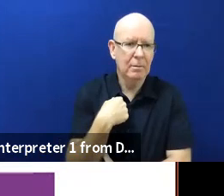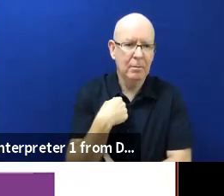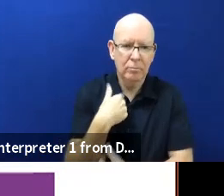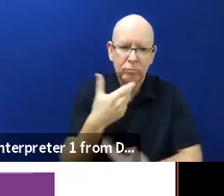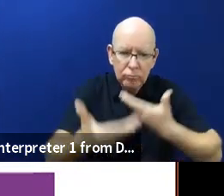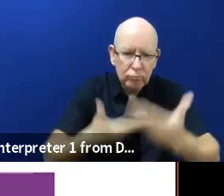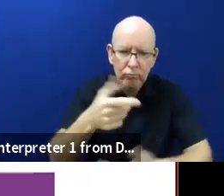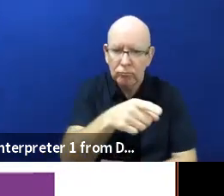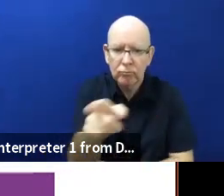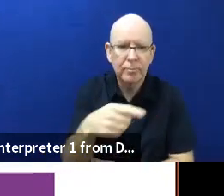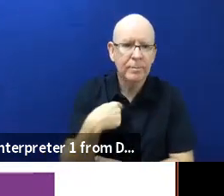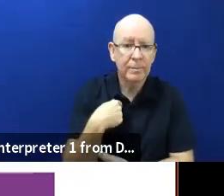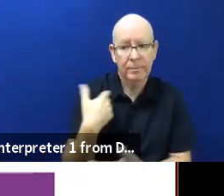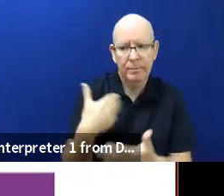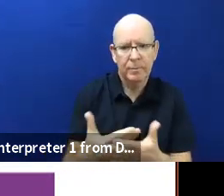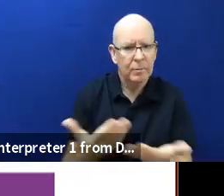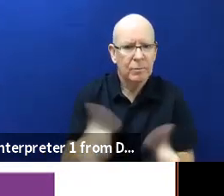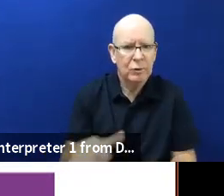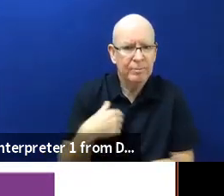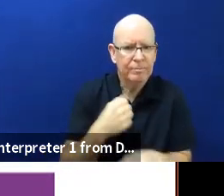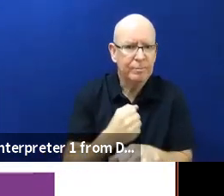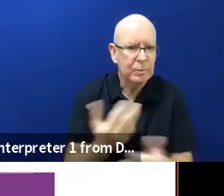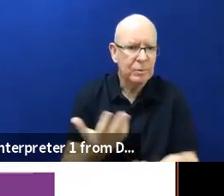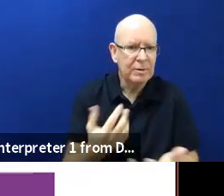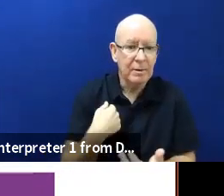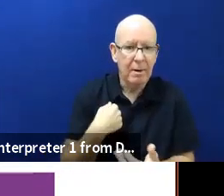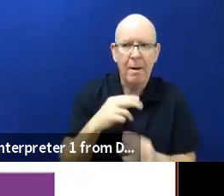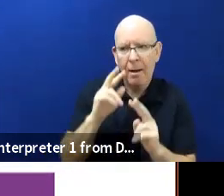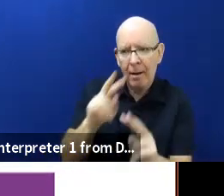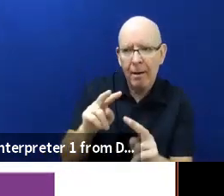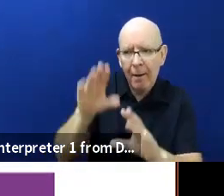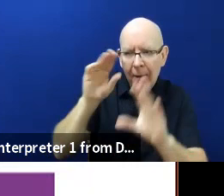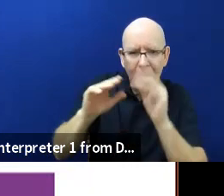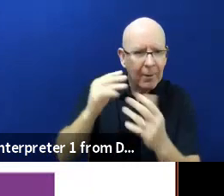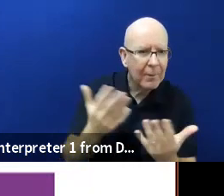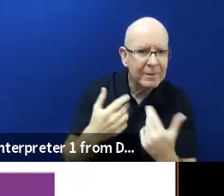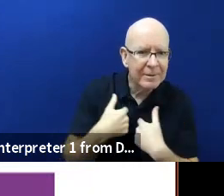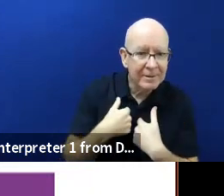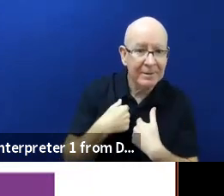are a part of an overall package of social protection for persons with disabilities and